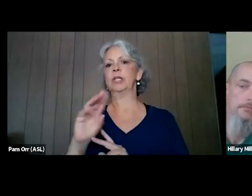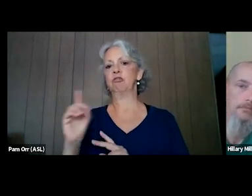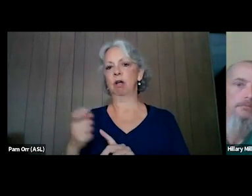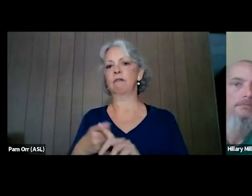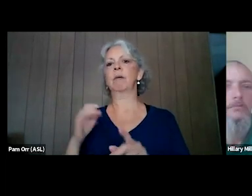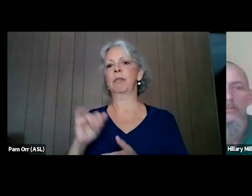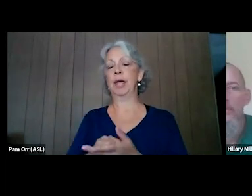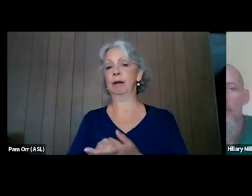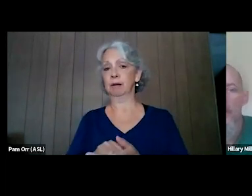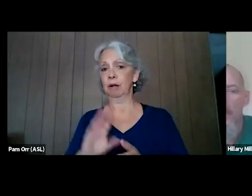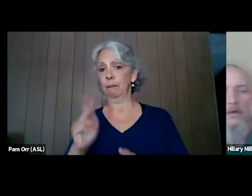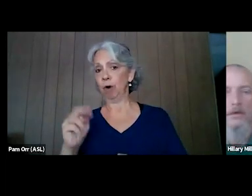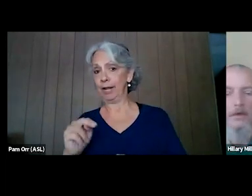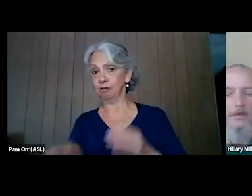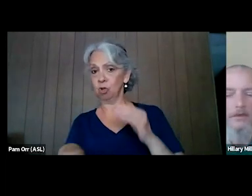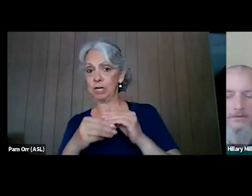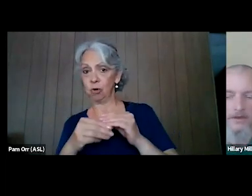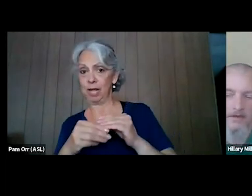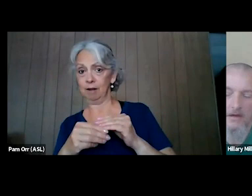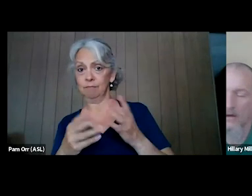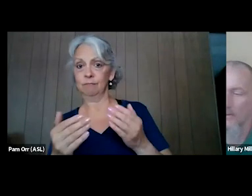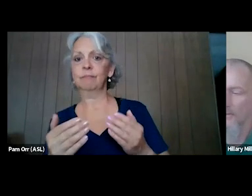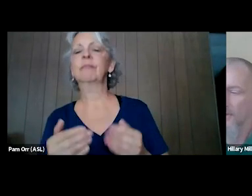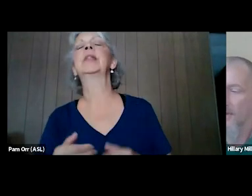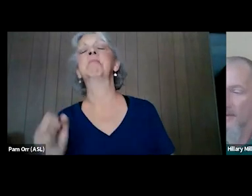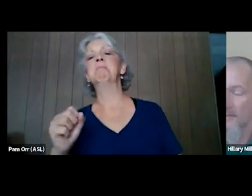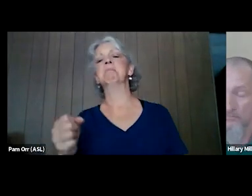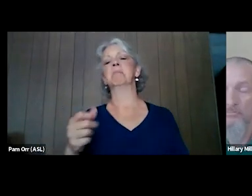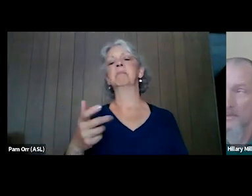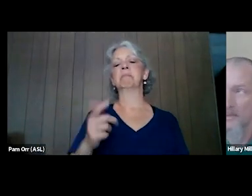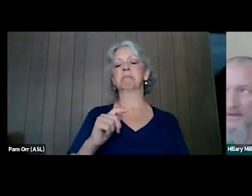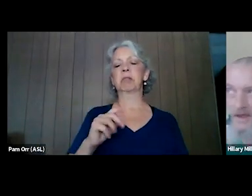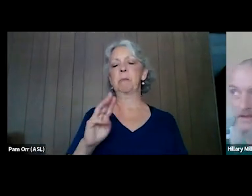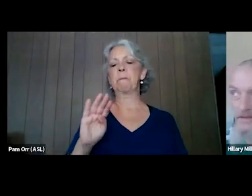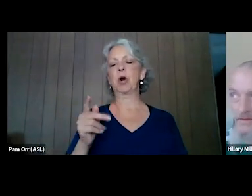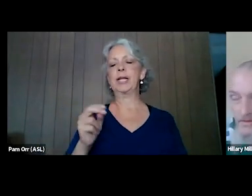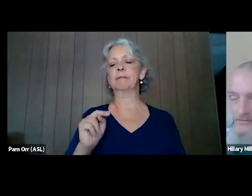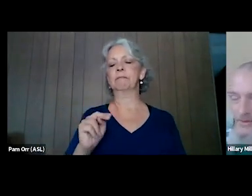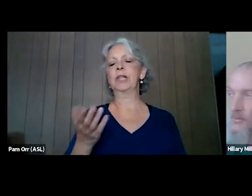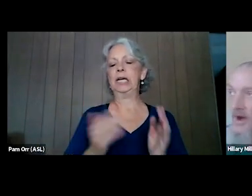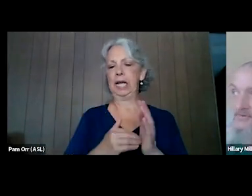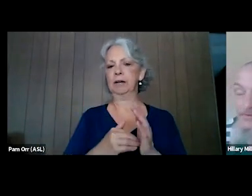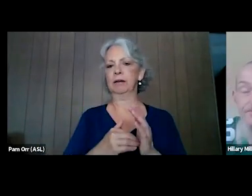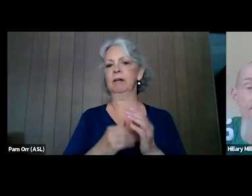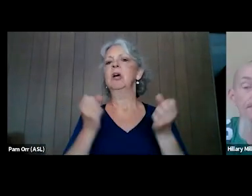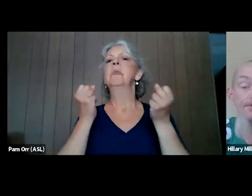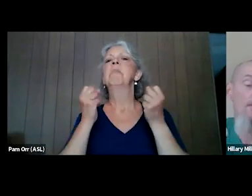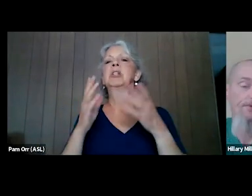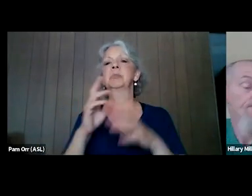And Brian, do you wanna add anything to that? Yeah, again, you know, there's multiple hospitals here in Philadelphia.